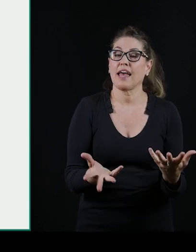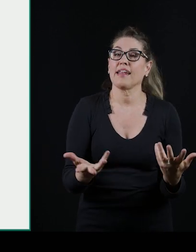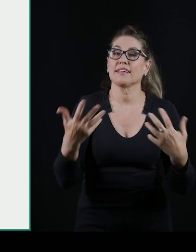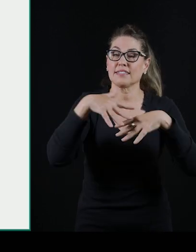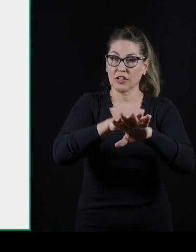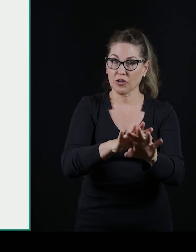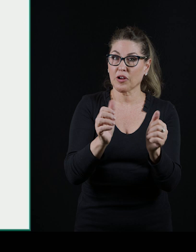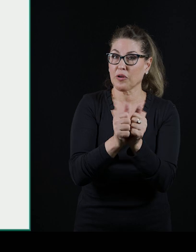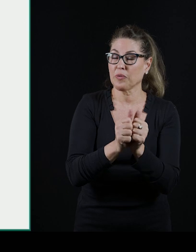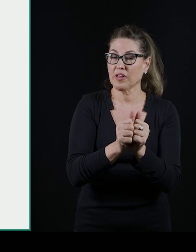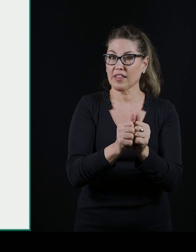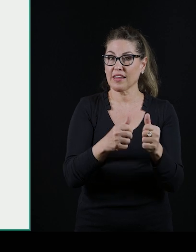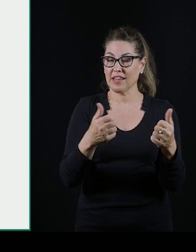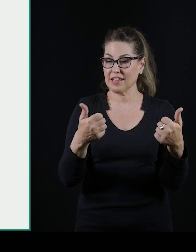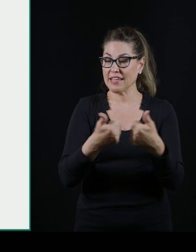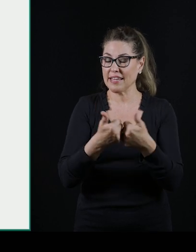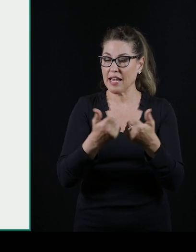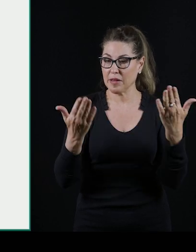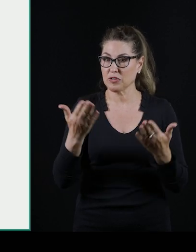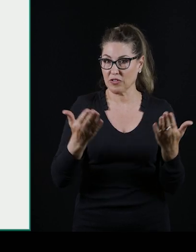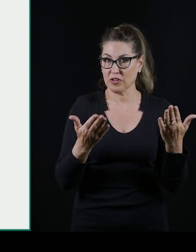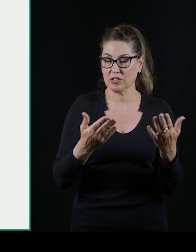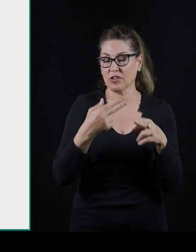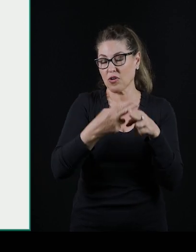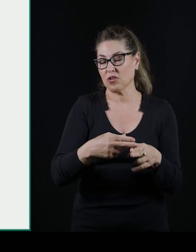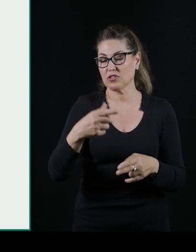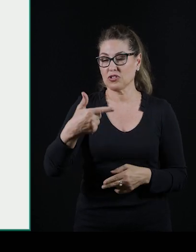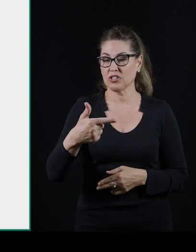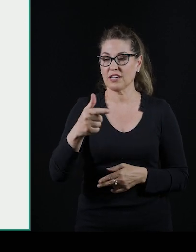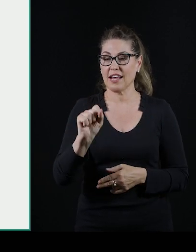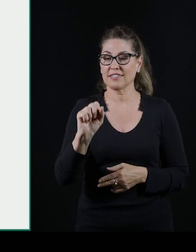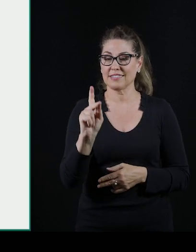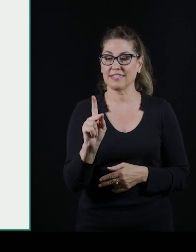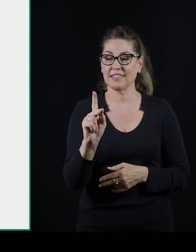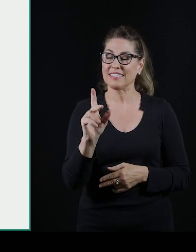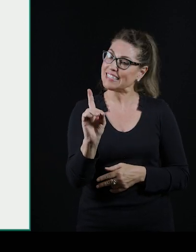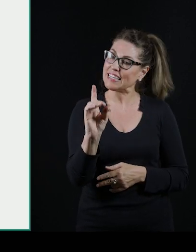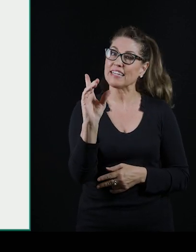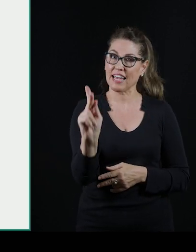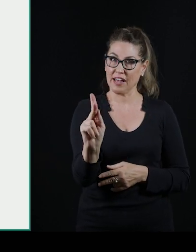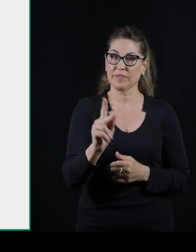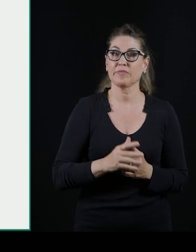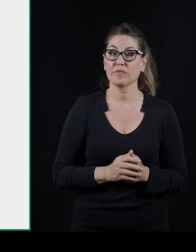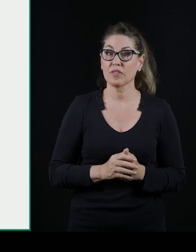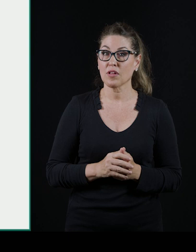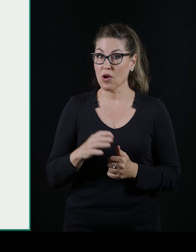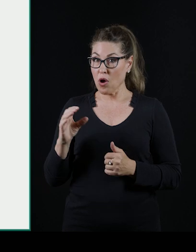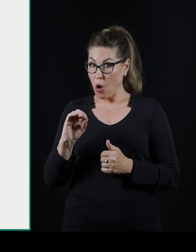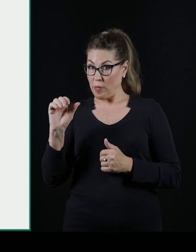gaming server SDK, also known as the GSDK. Now the OpenArena is a Linux game server,